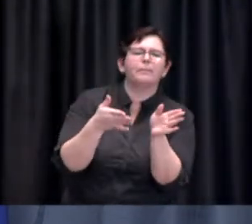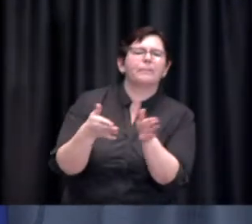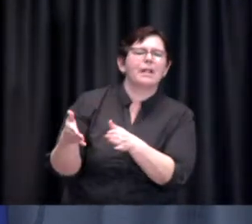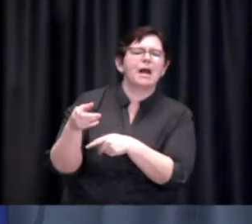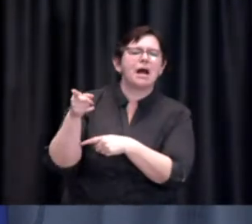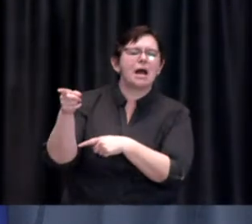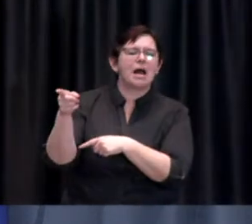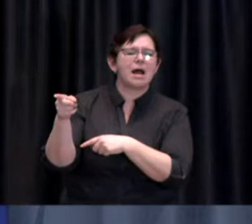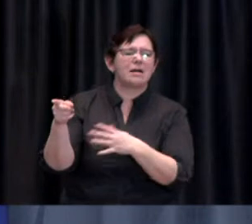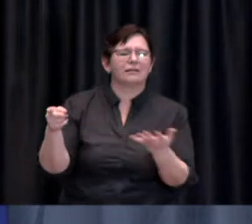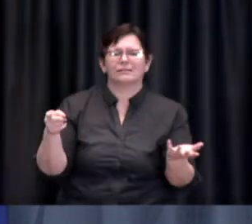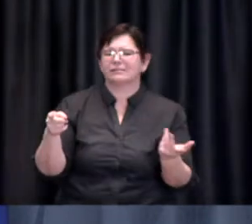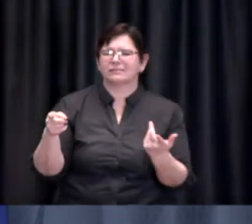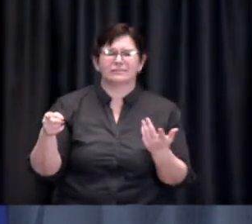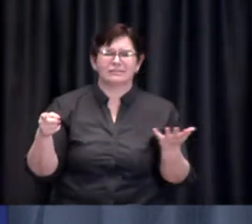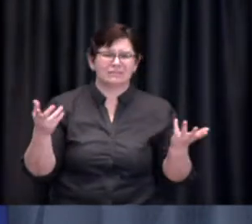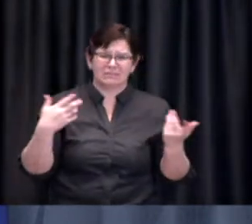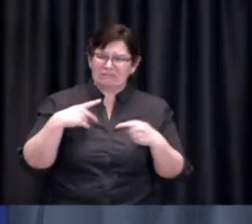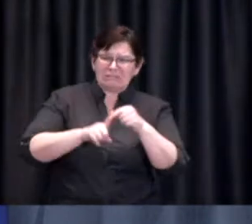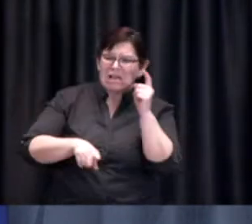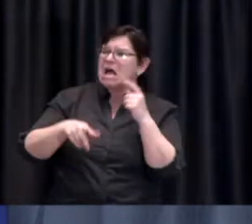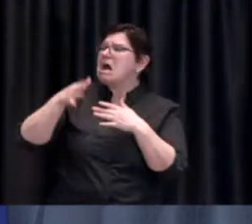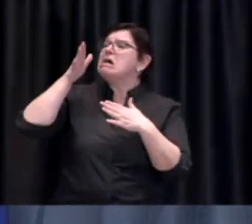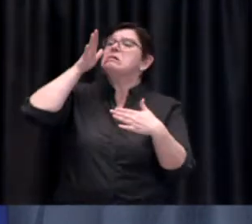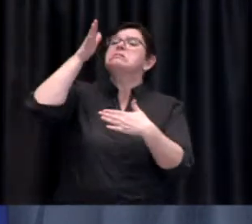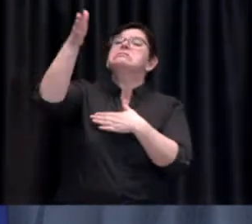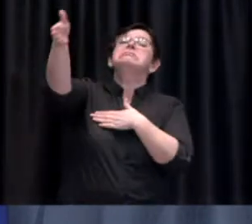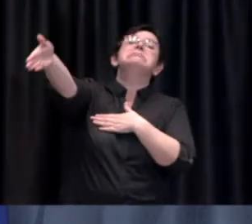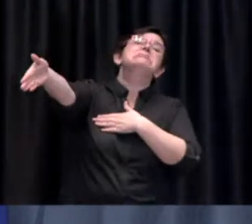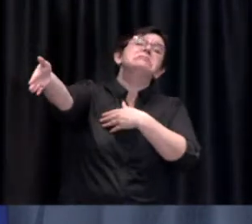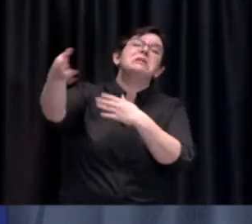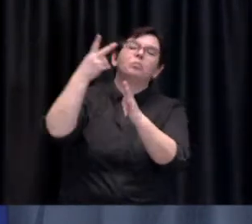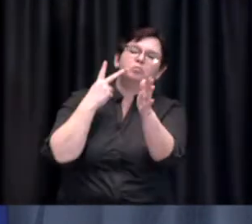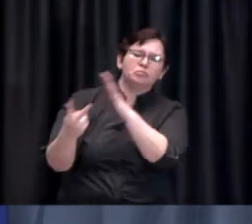in terms of whether things are likely to happen in person or not hope so.